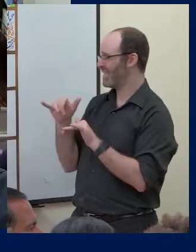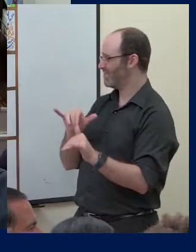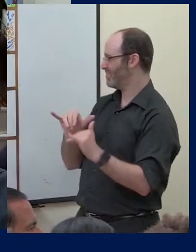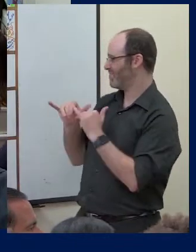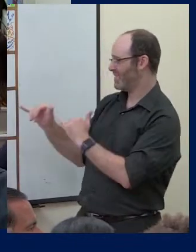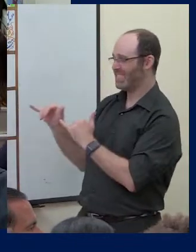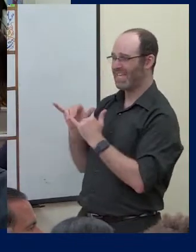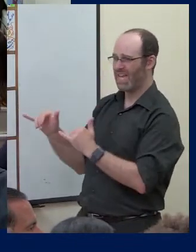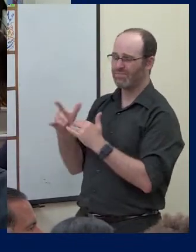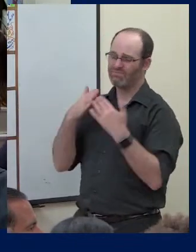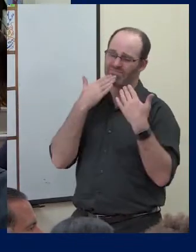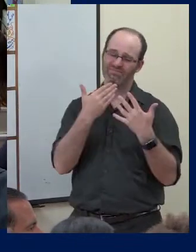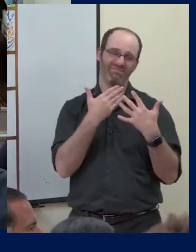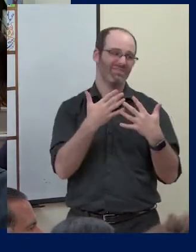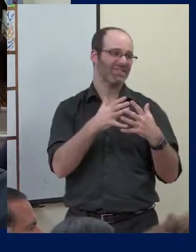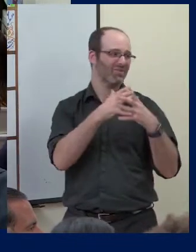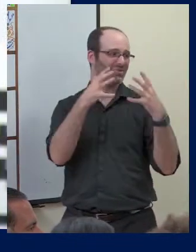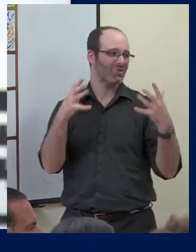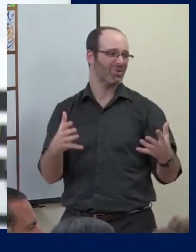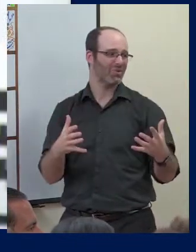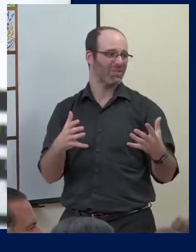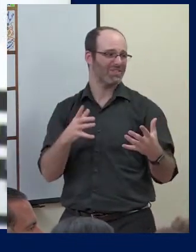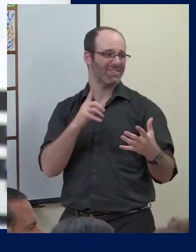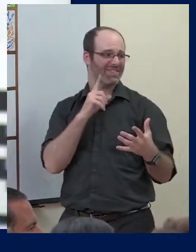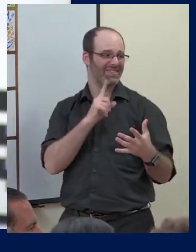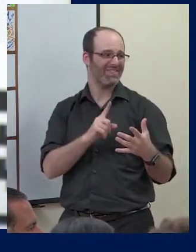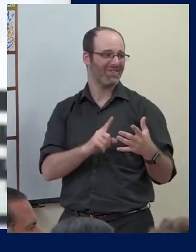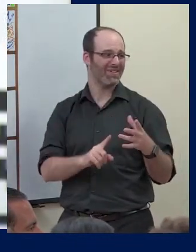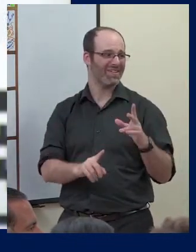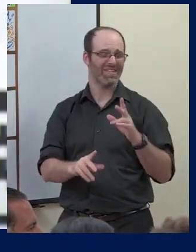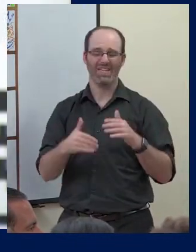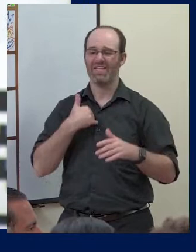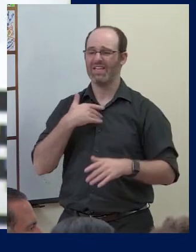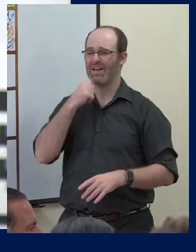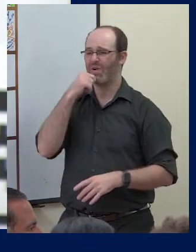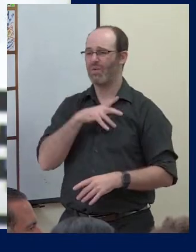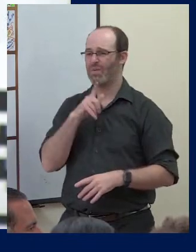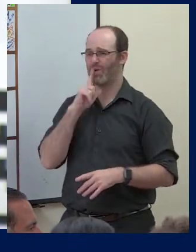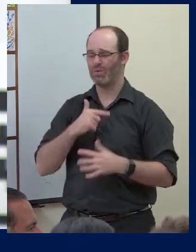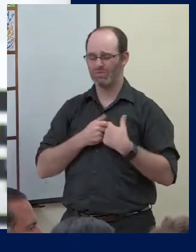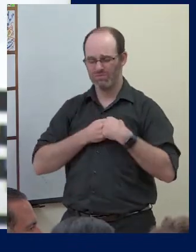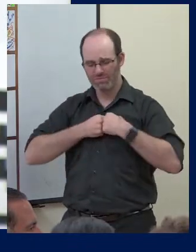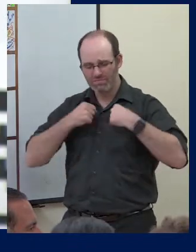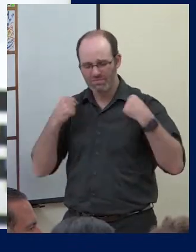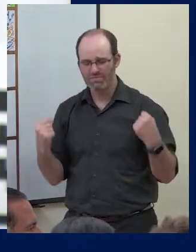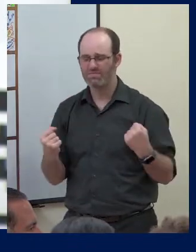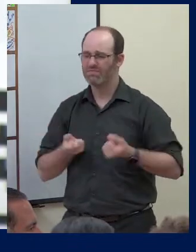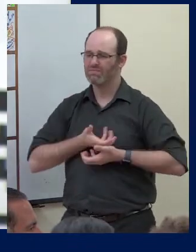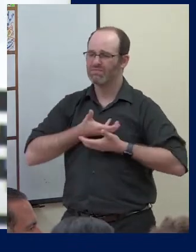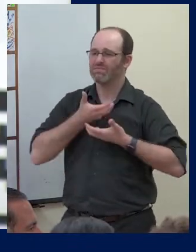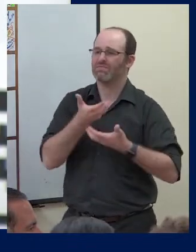Thank you so much to the young women who share your stories, your experiences, and the work